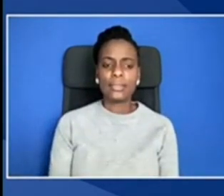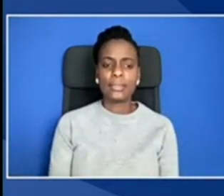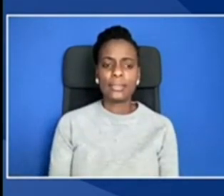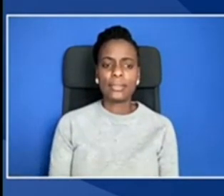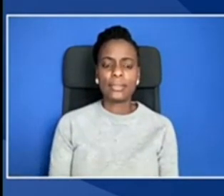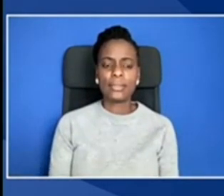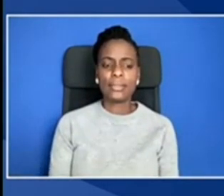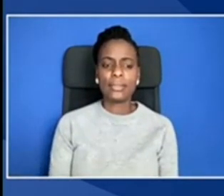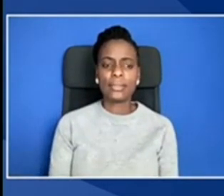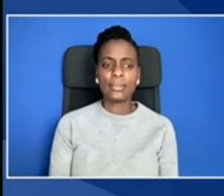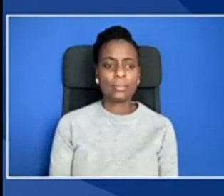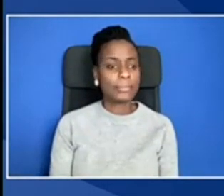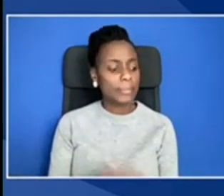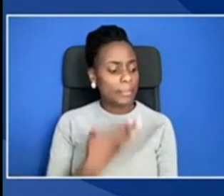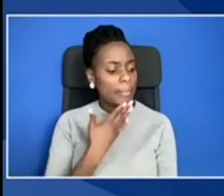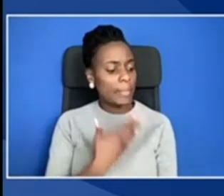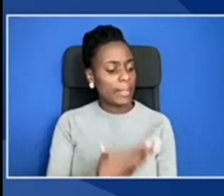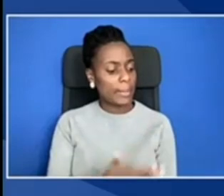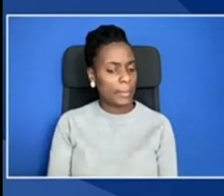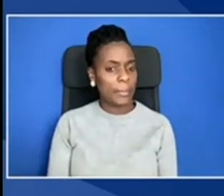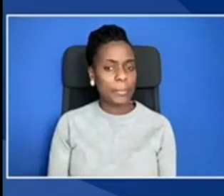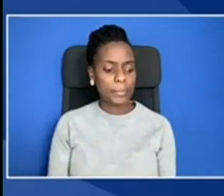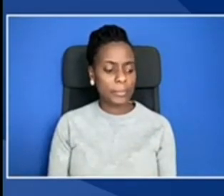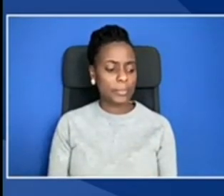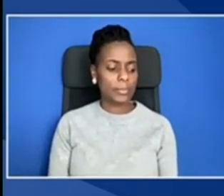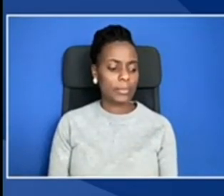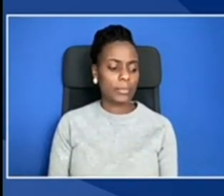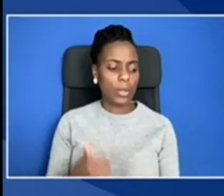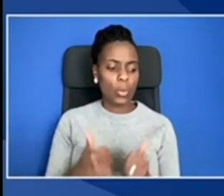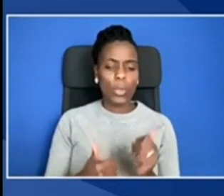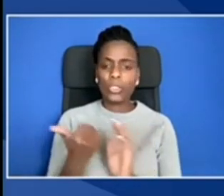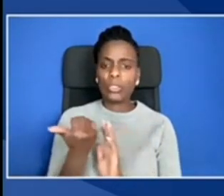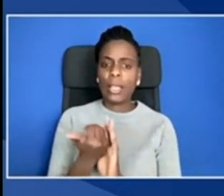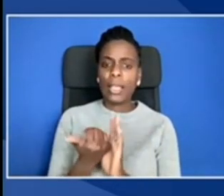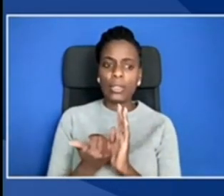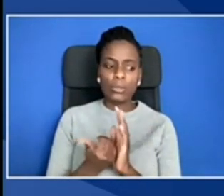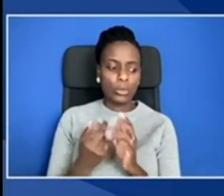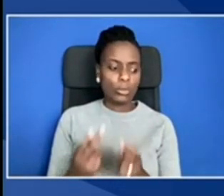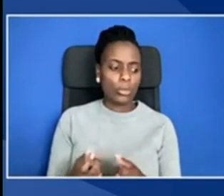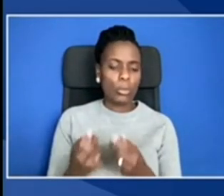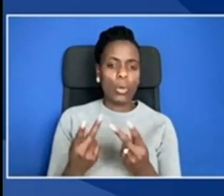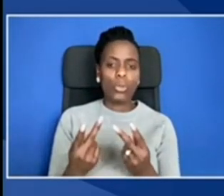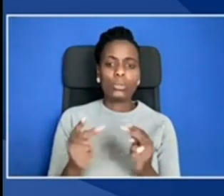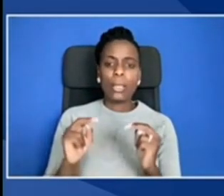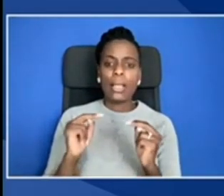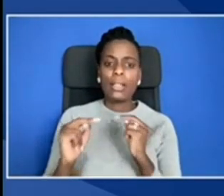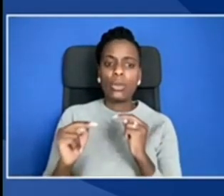Alright. Thank you, Ashley. Ashley which of the items proposed by negotiators above in the summary from session one are most